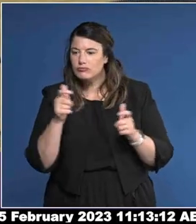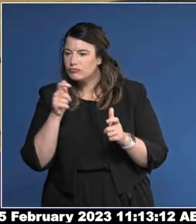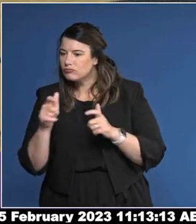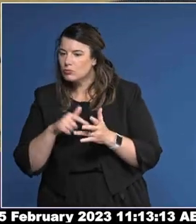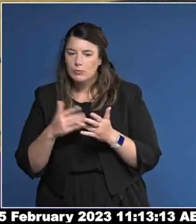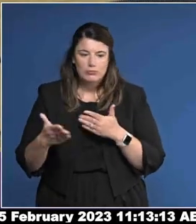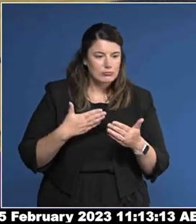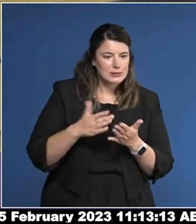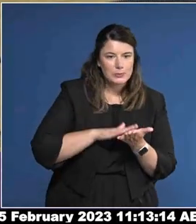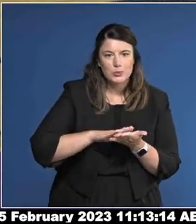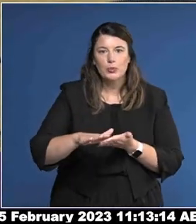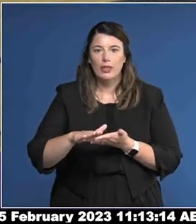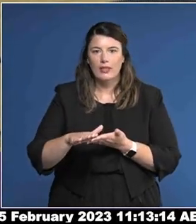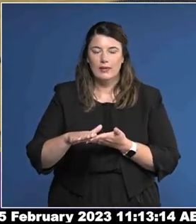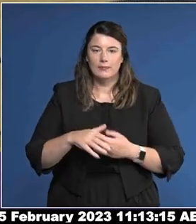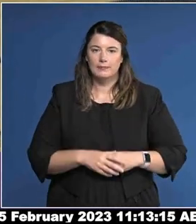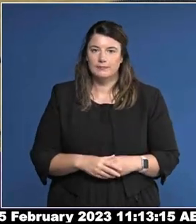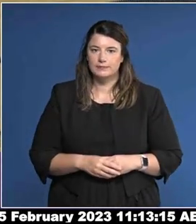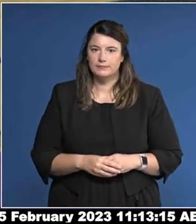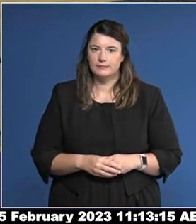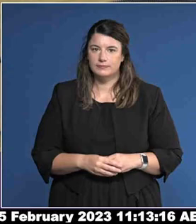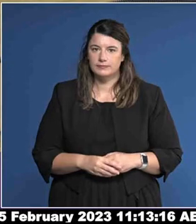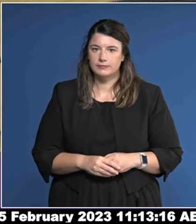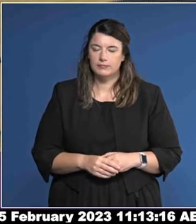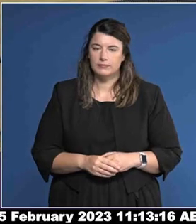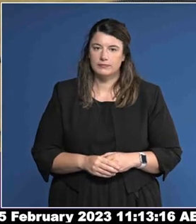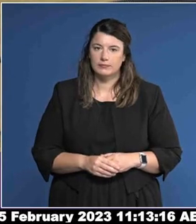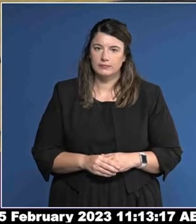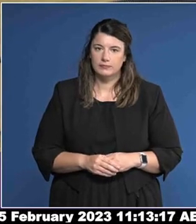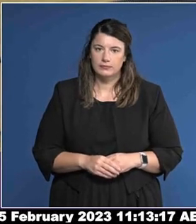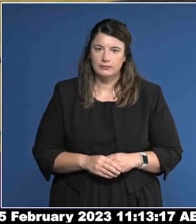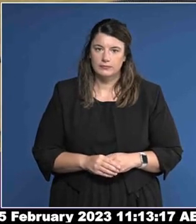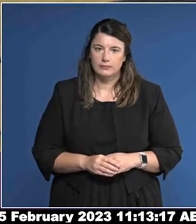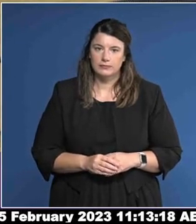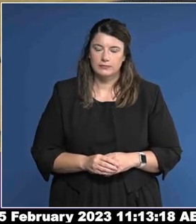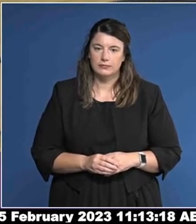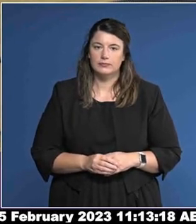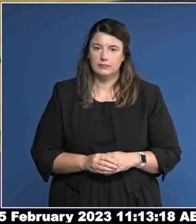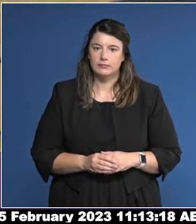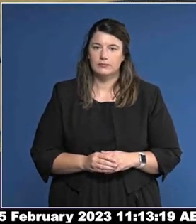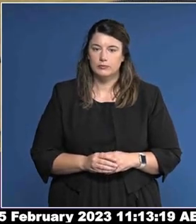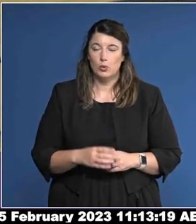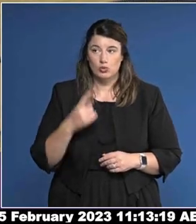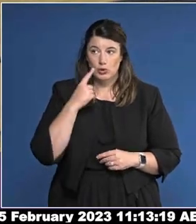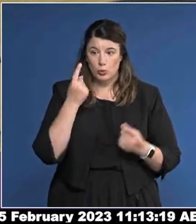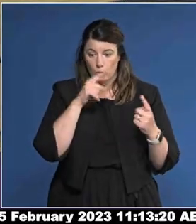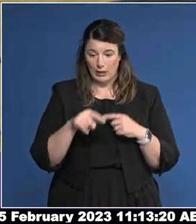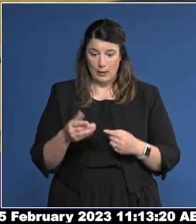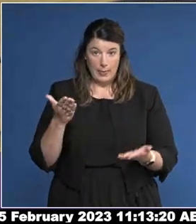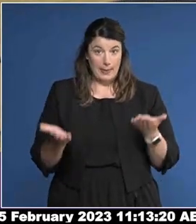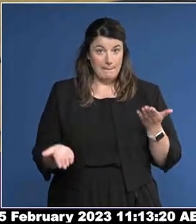Reflecting on striking a balance between being the eyes on providing a safe workplace